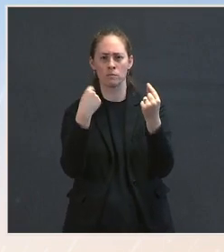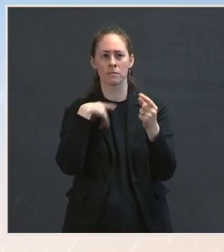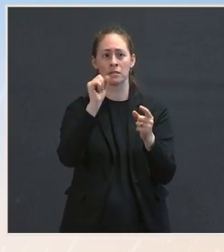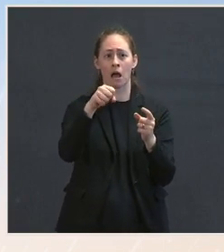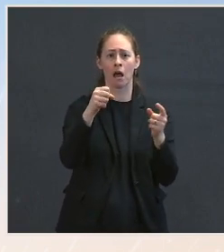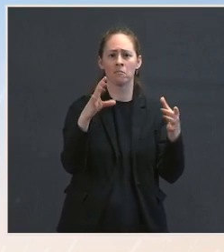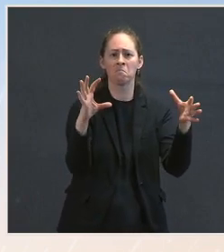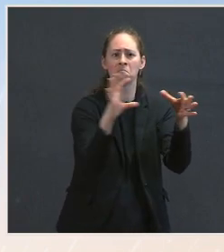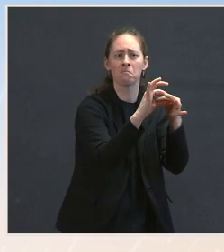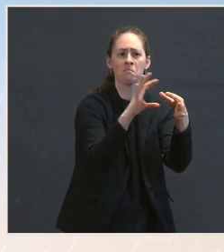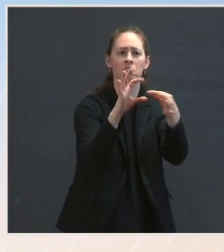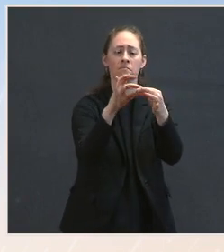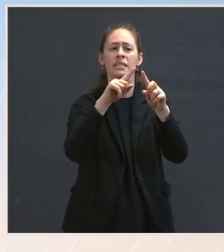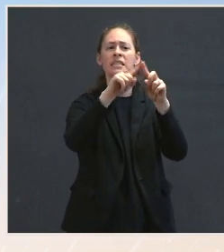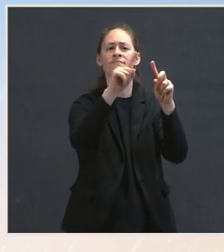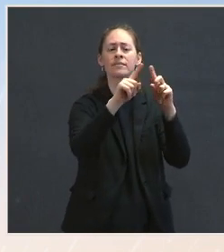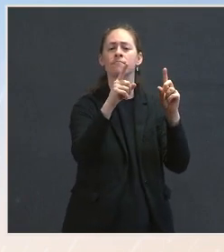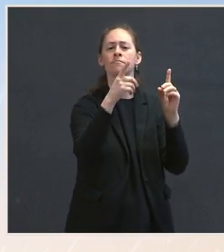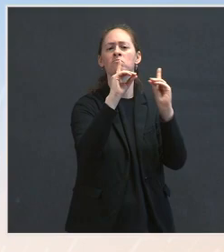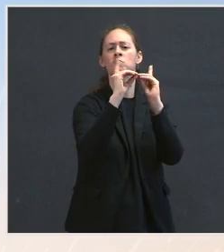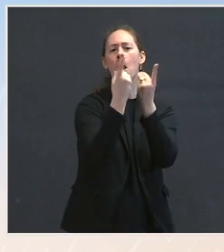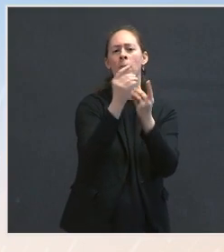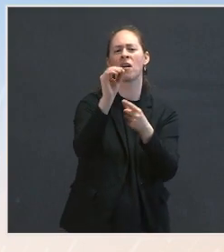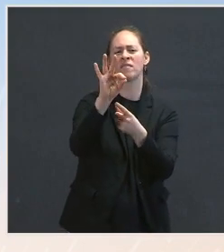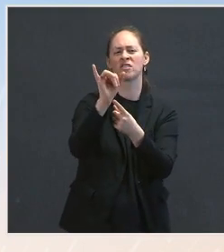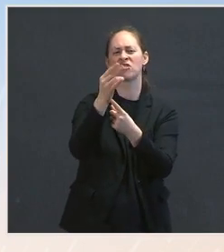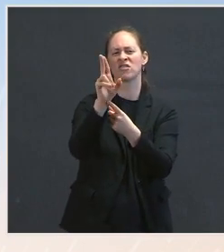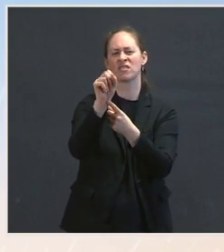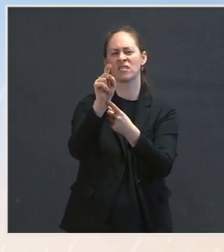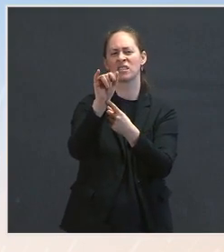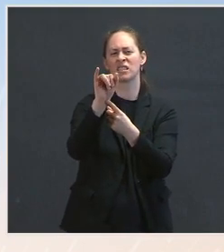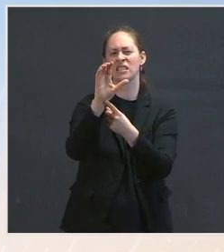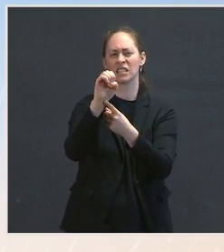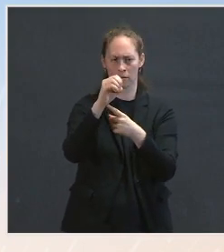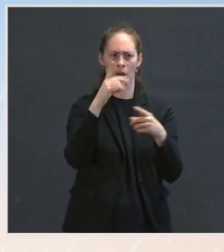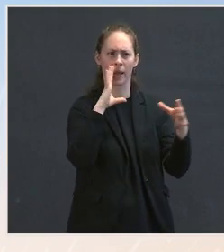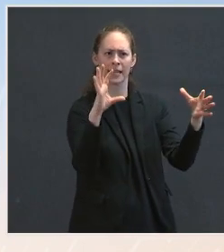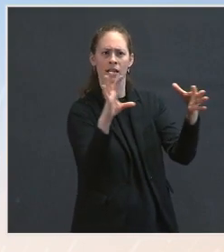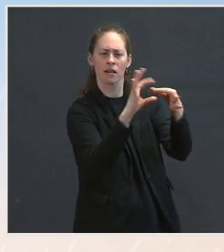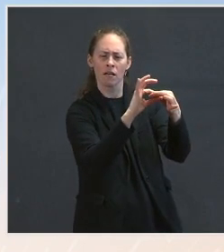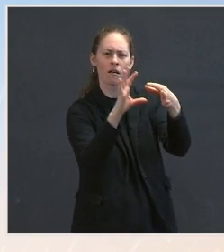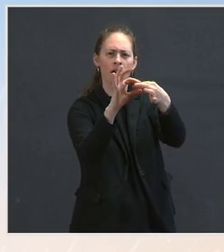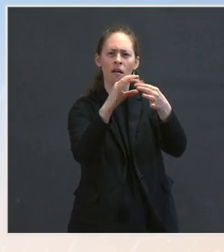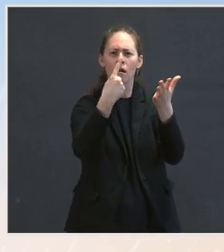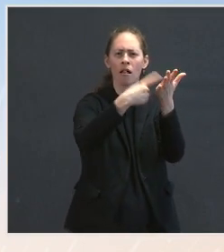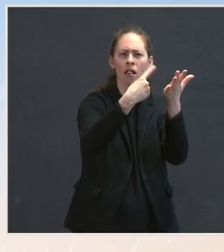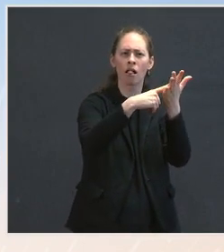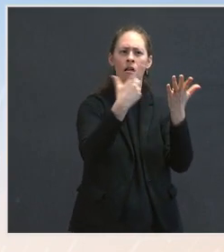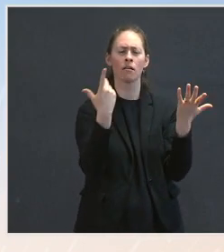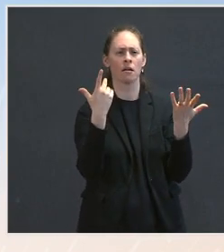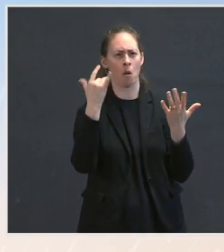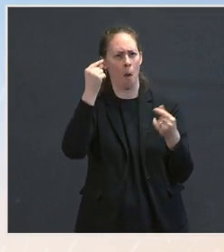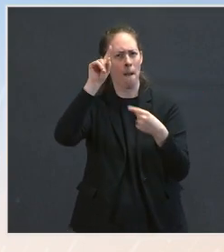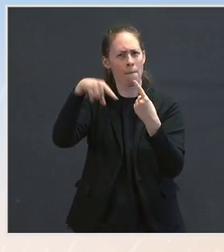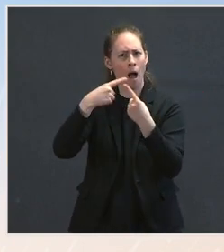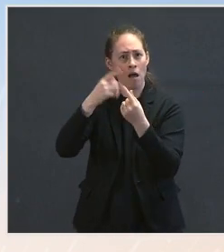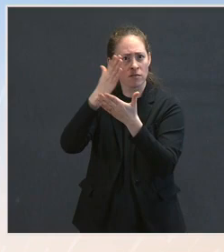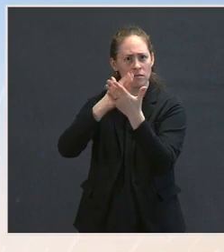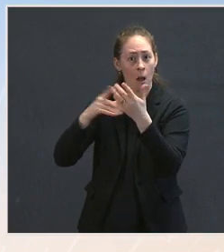The Press: And will the President address immigration at all down in Texas tomorrow? Ms. Psaki: The President will be certainly speaking,